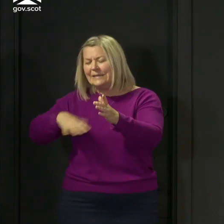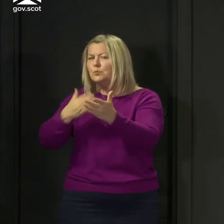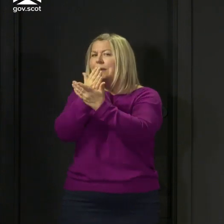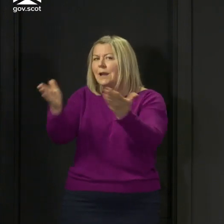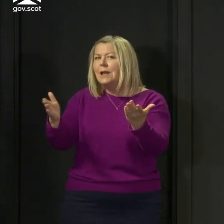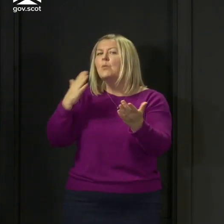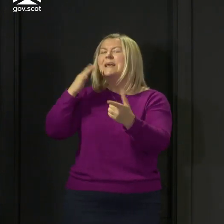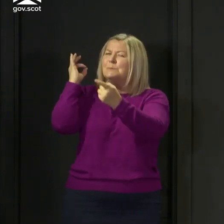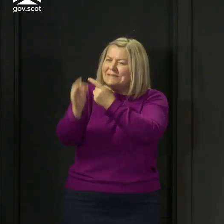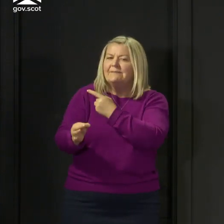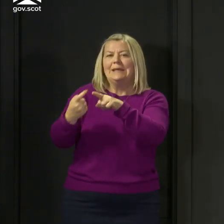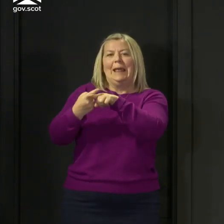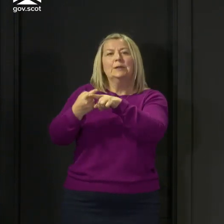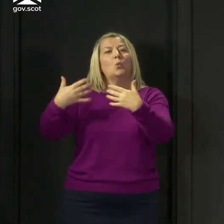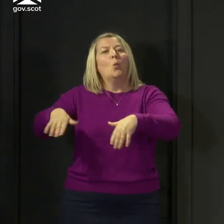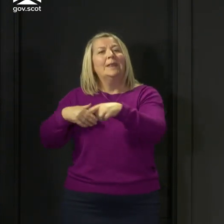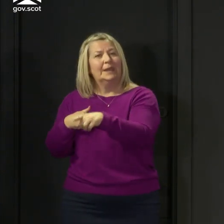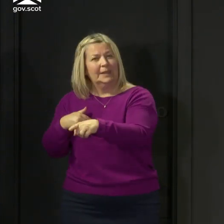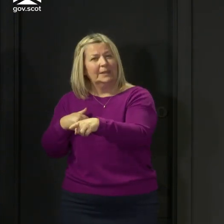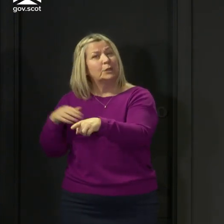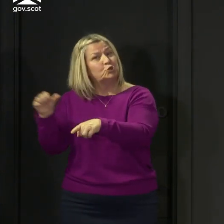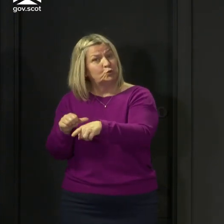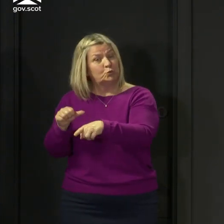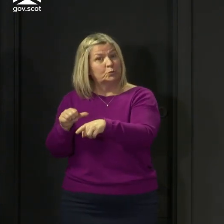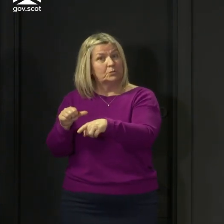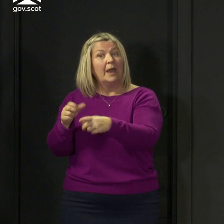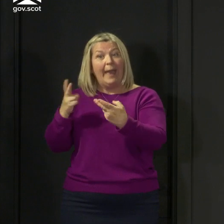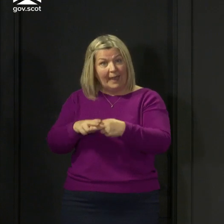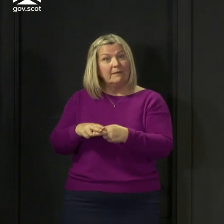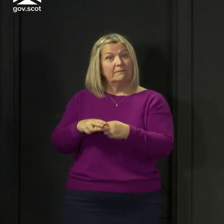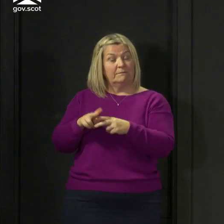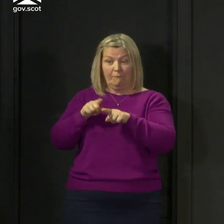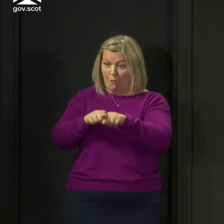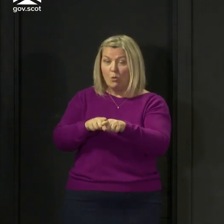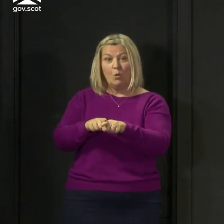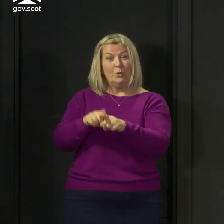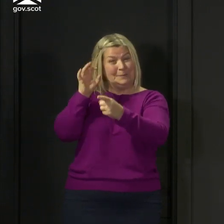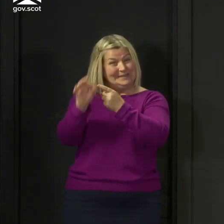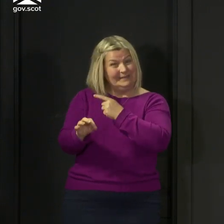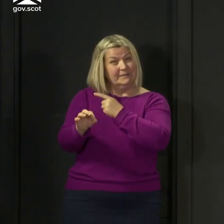we all do that then there is no inevitability about confusion here. The media as I said